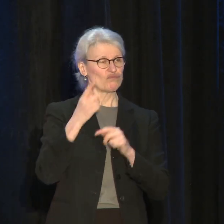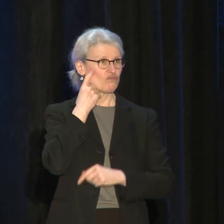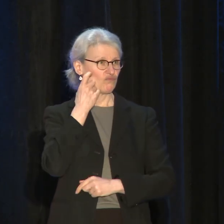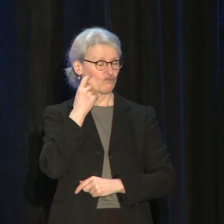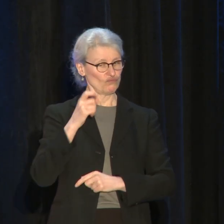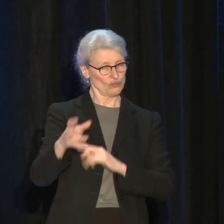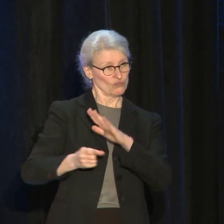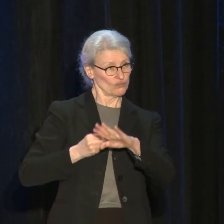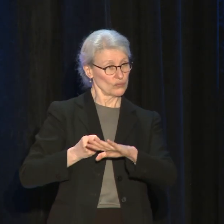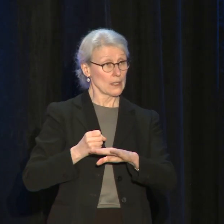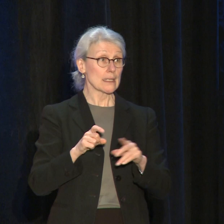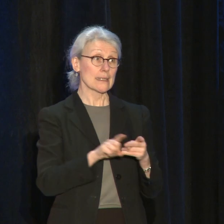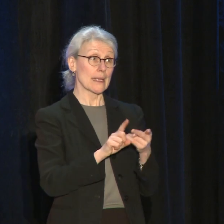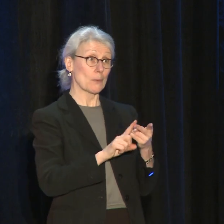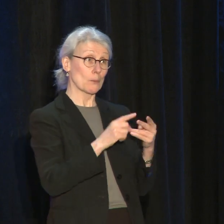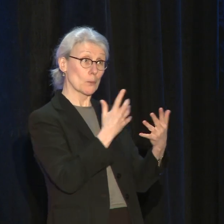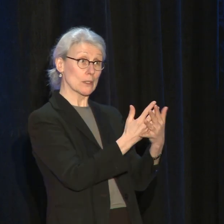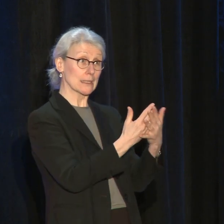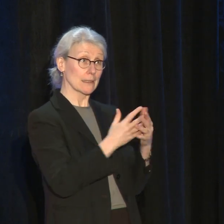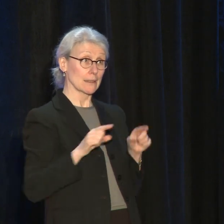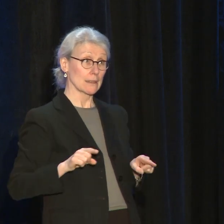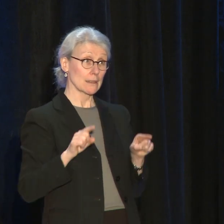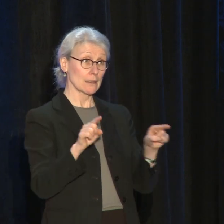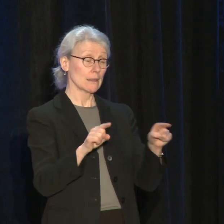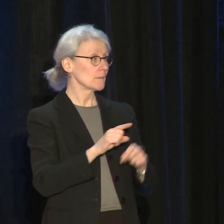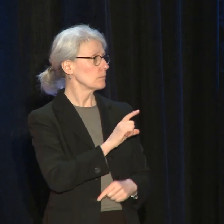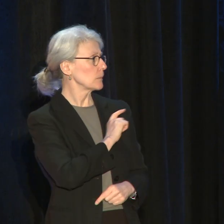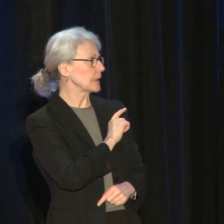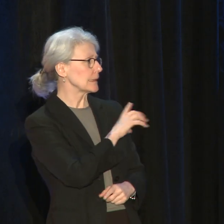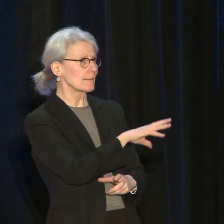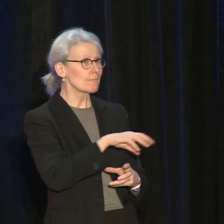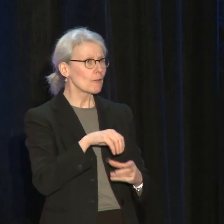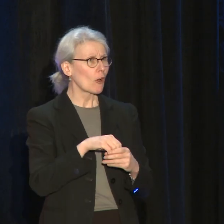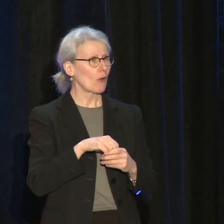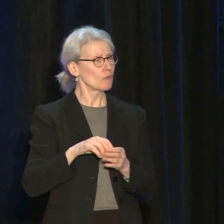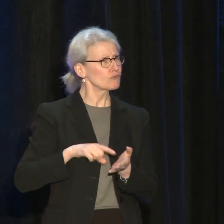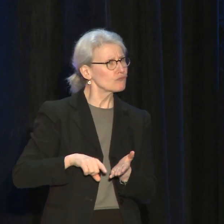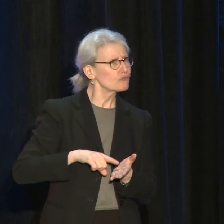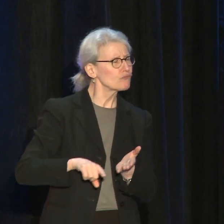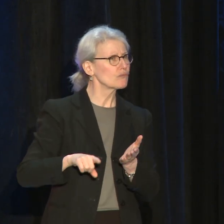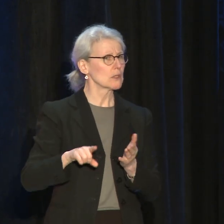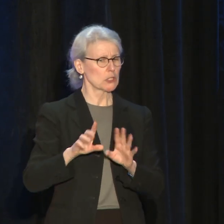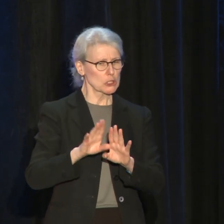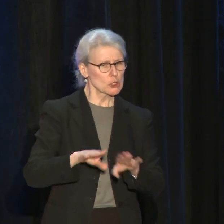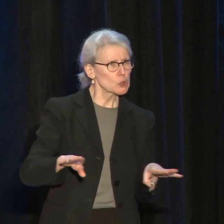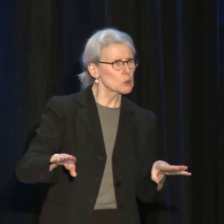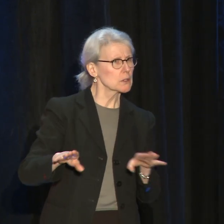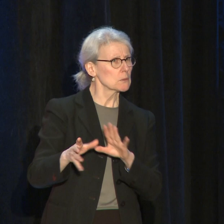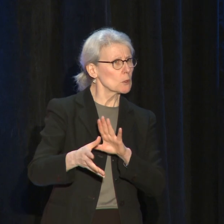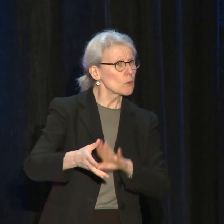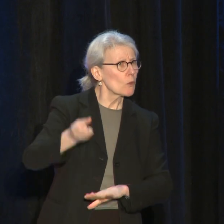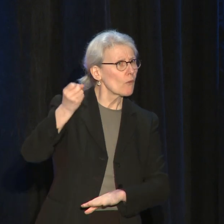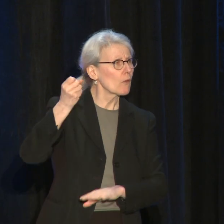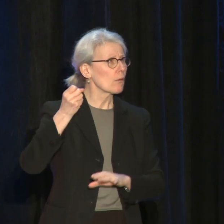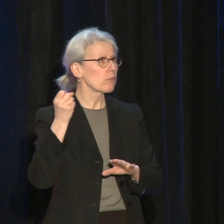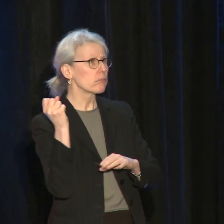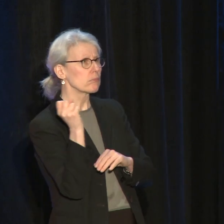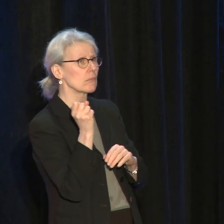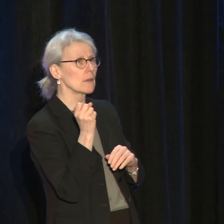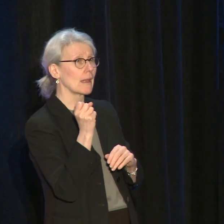industrial complex with police officers involved in child investigations and removals. In the U.S.,